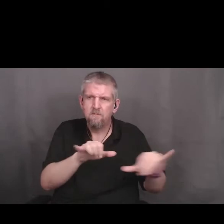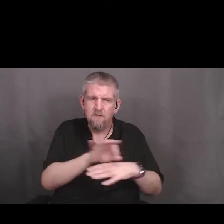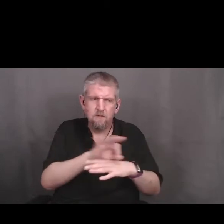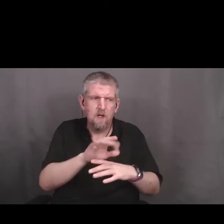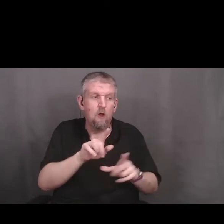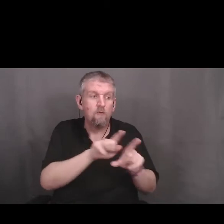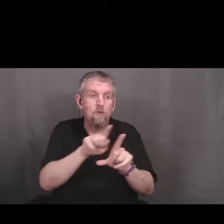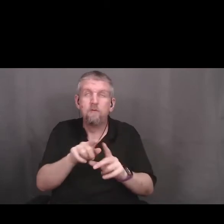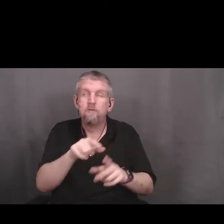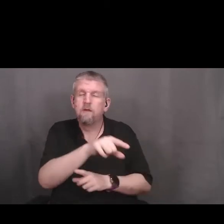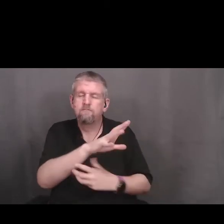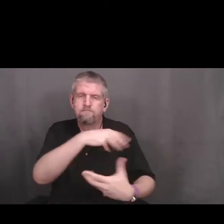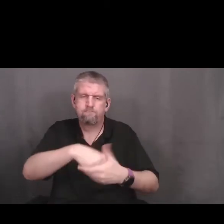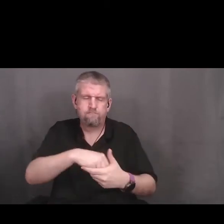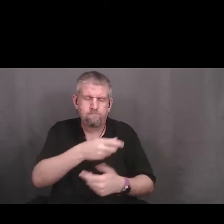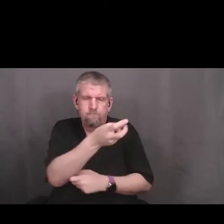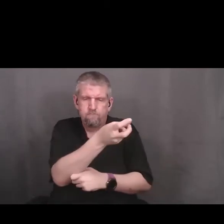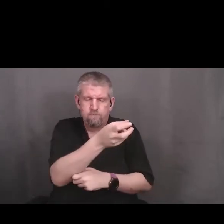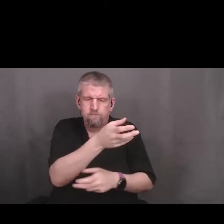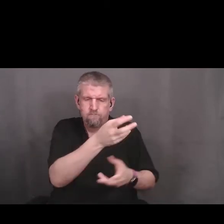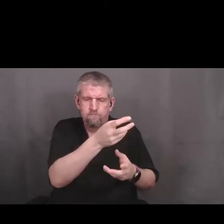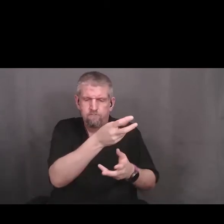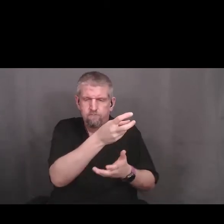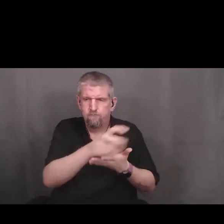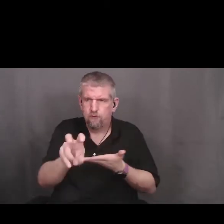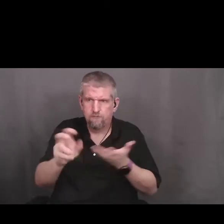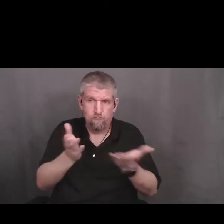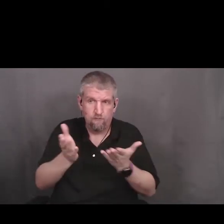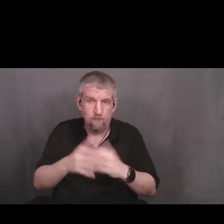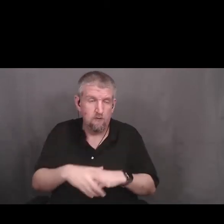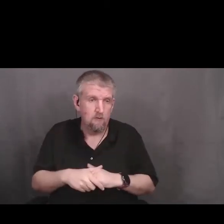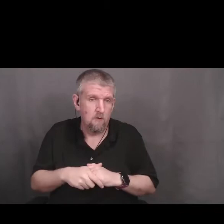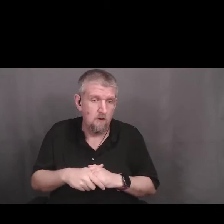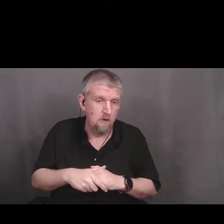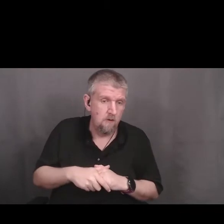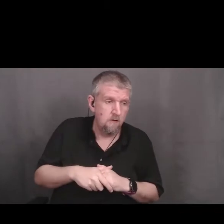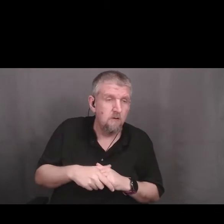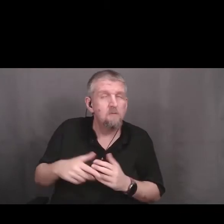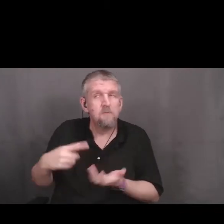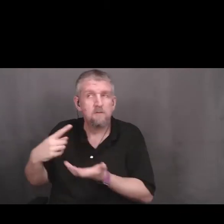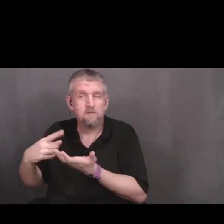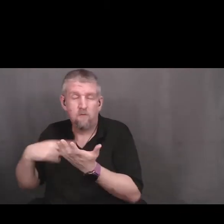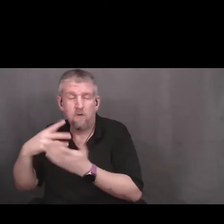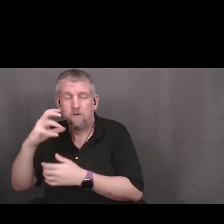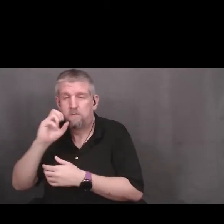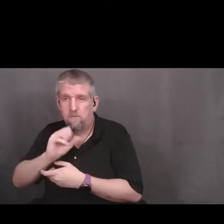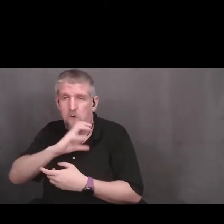either for more like elderly people, but also help transitioning from high school